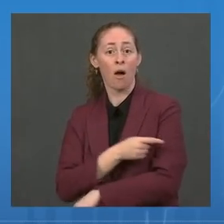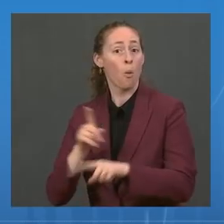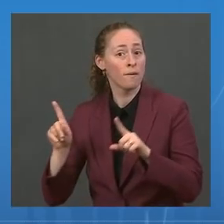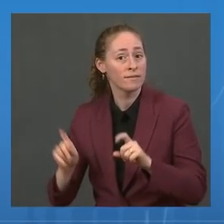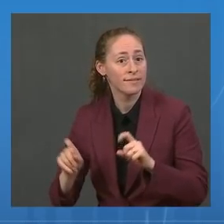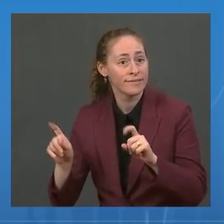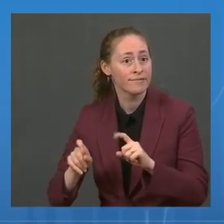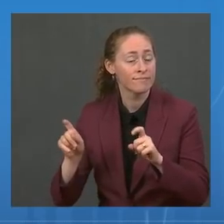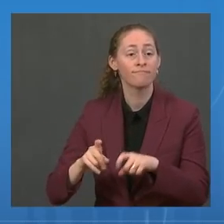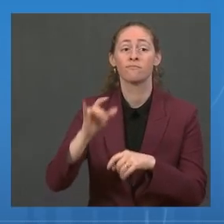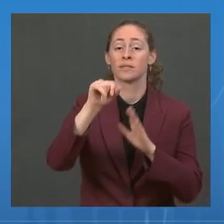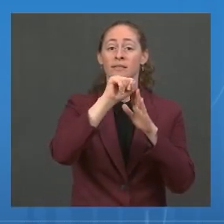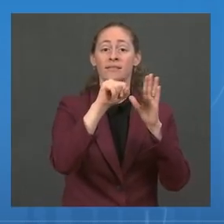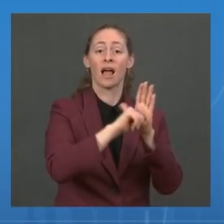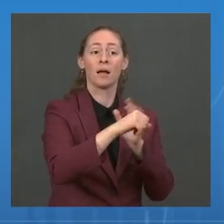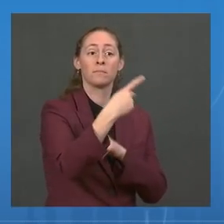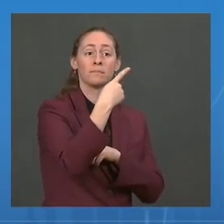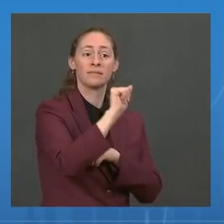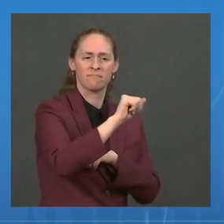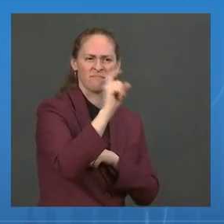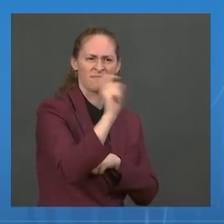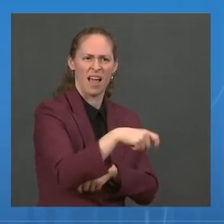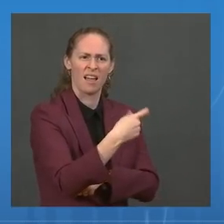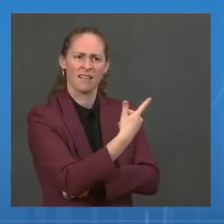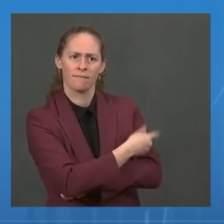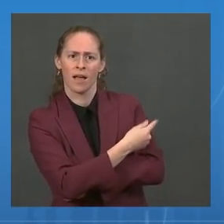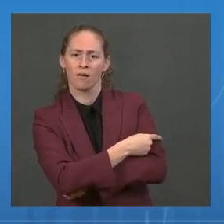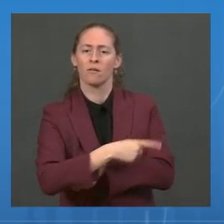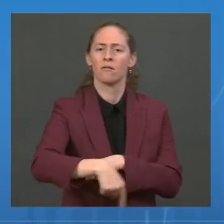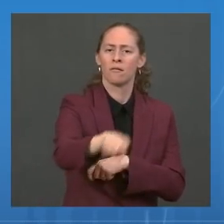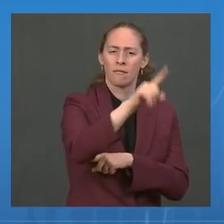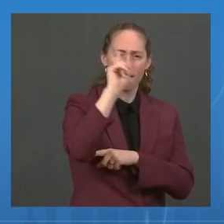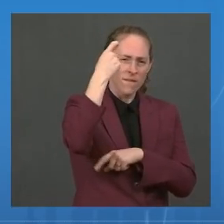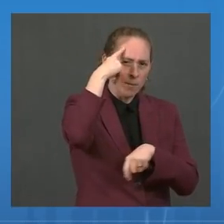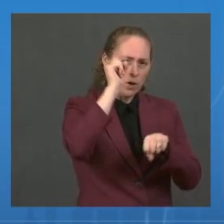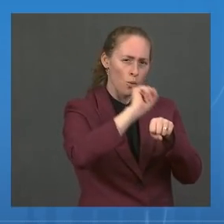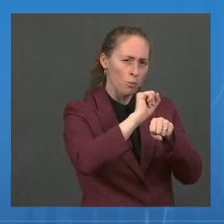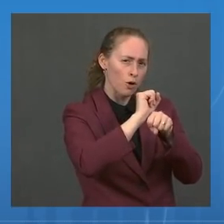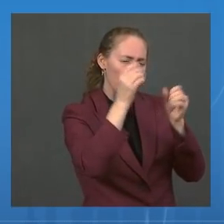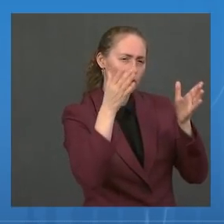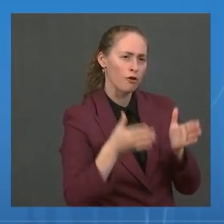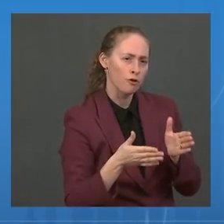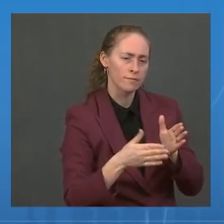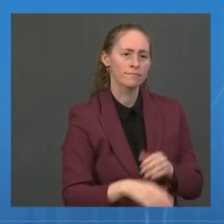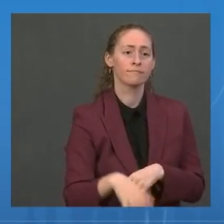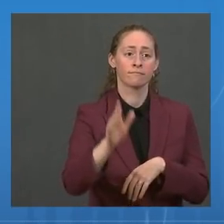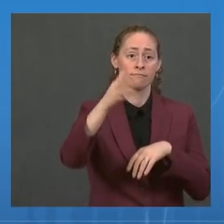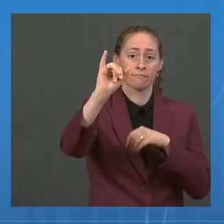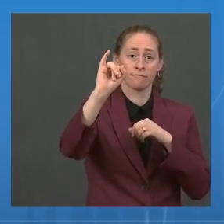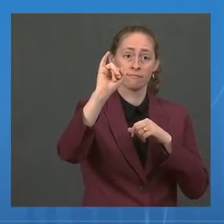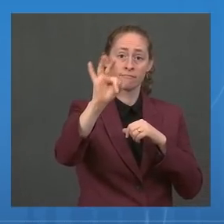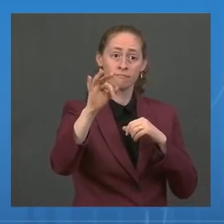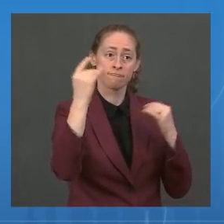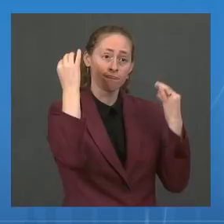requiring vaccination for its government employees. And if you plan to visit Universal Studios in California,